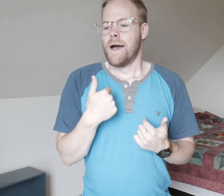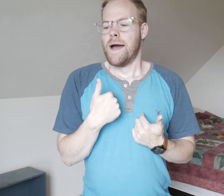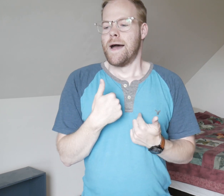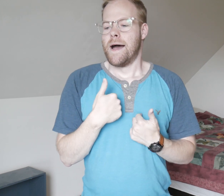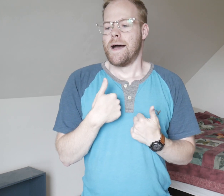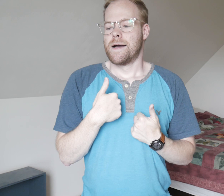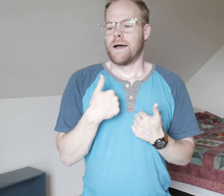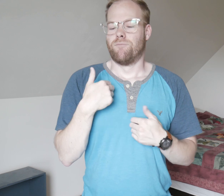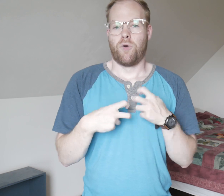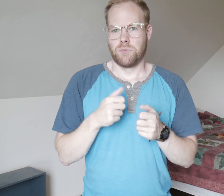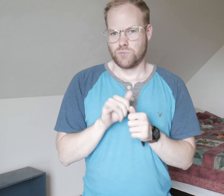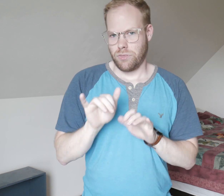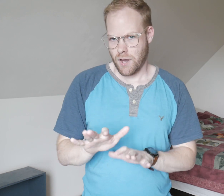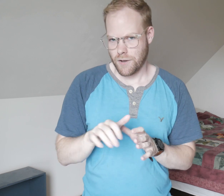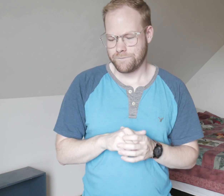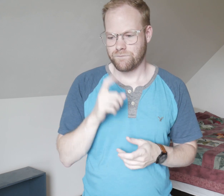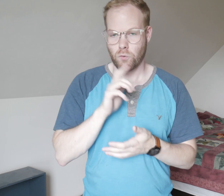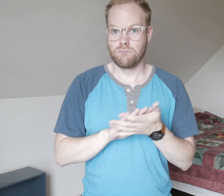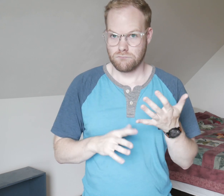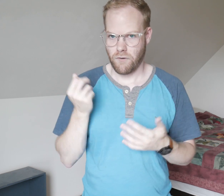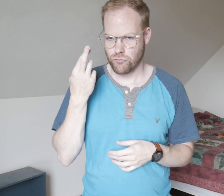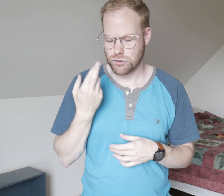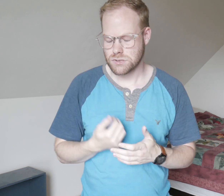I have problems with that. For several reasons.